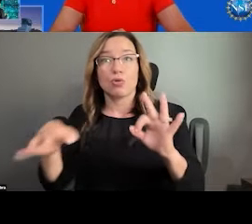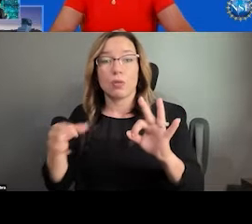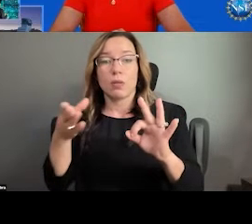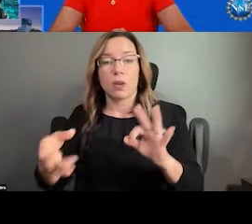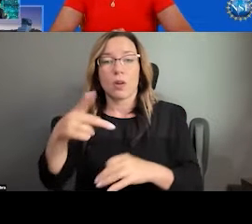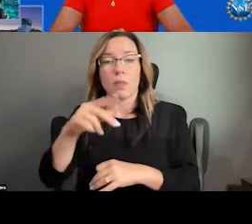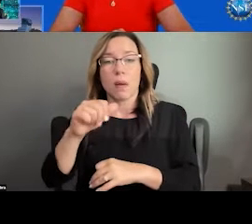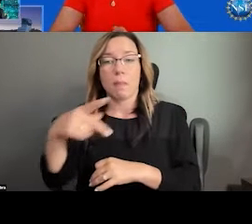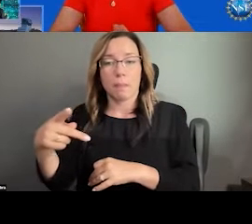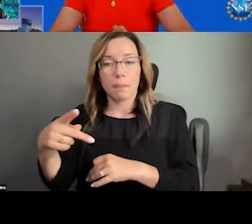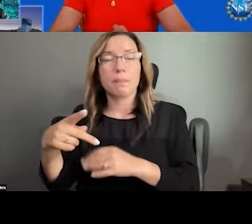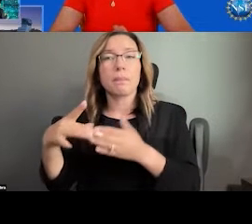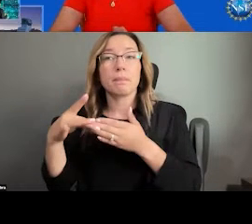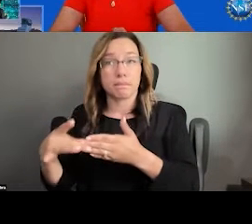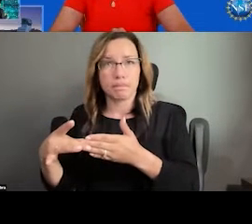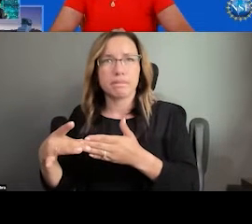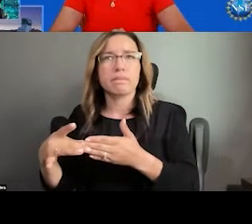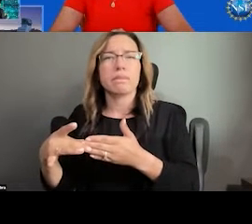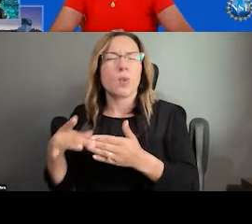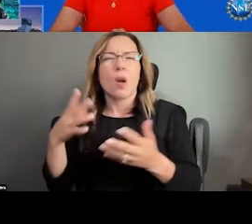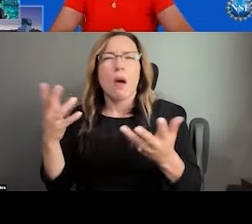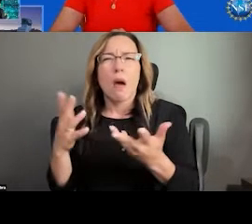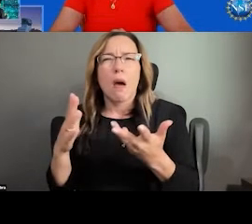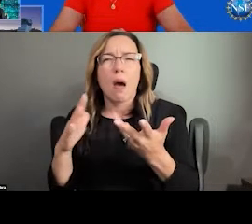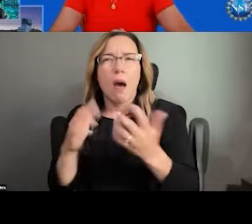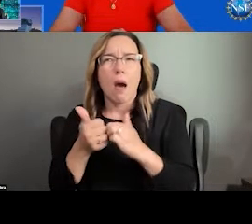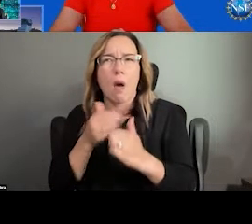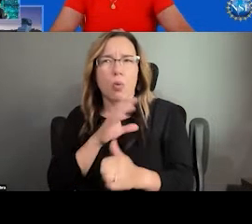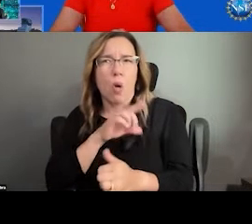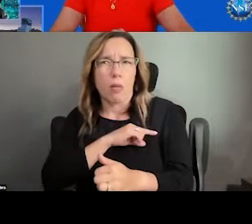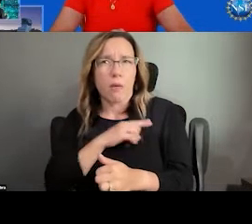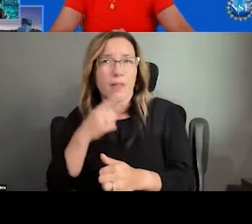of what qualifies as this type of organization.